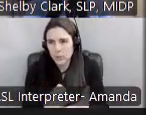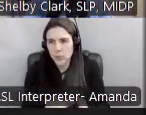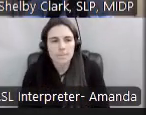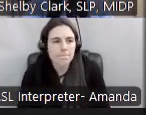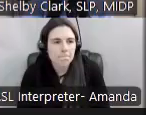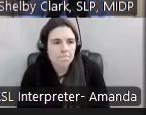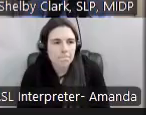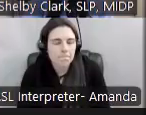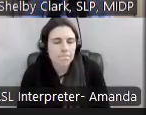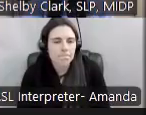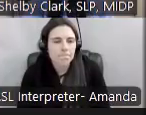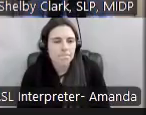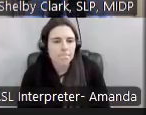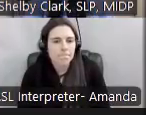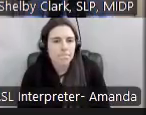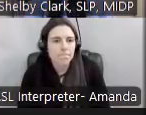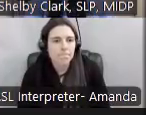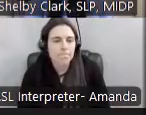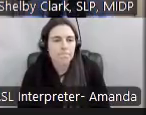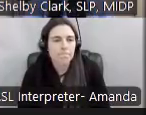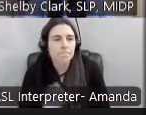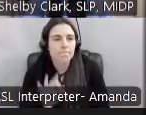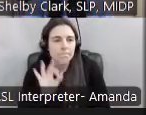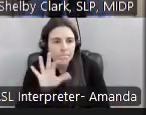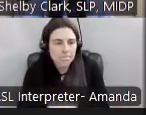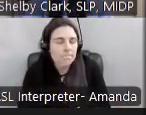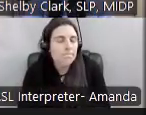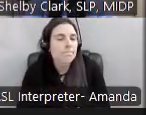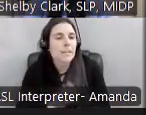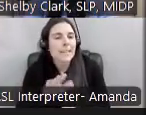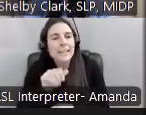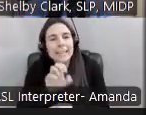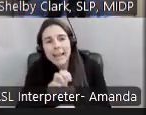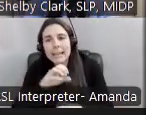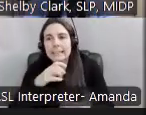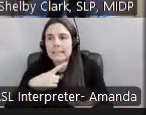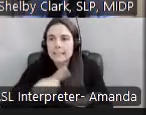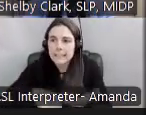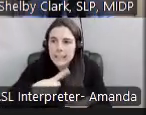another plug for case study, a case discussion, a topic like